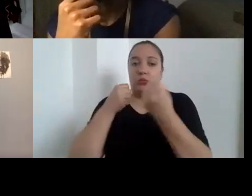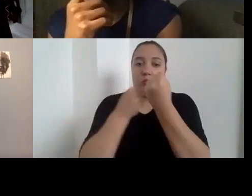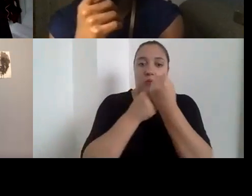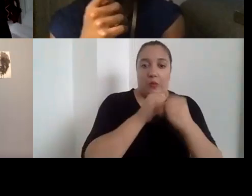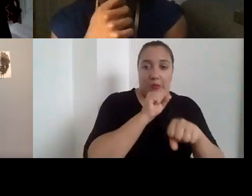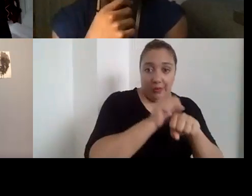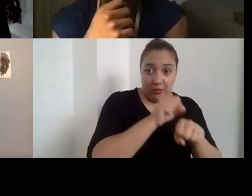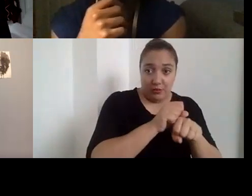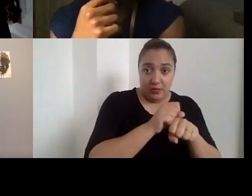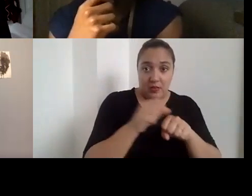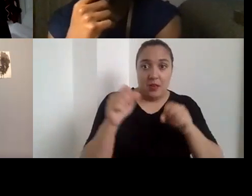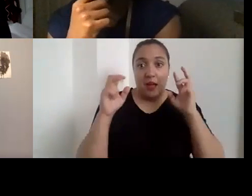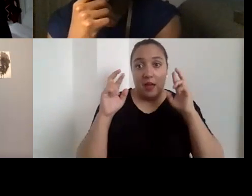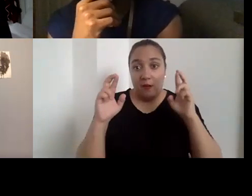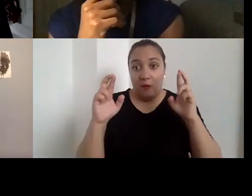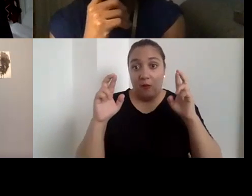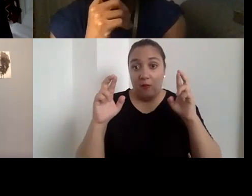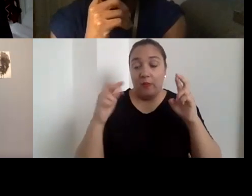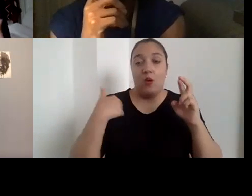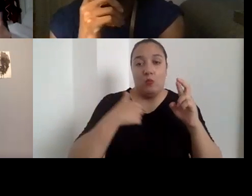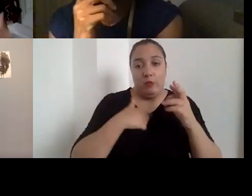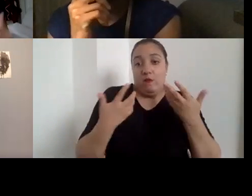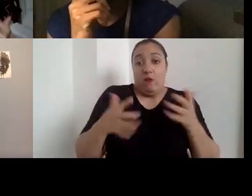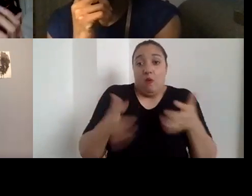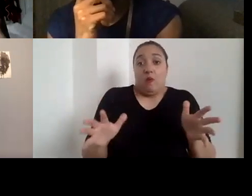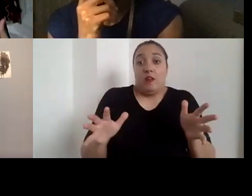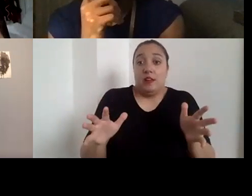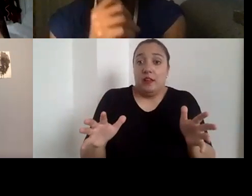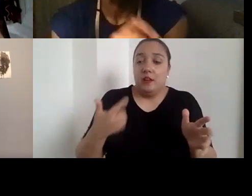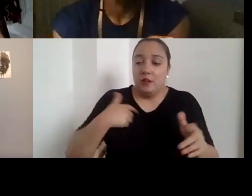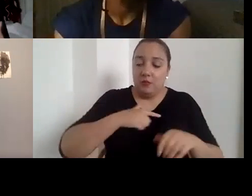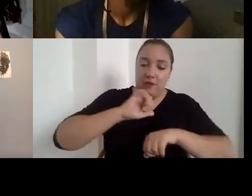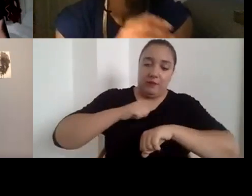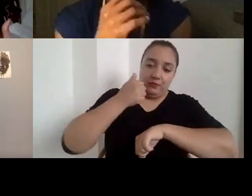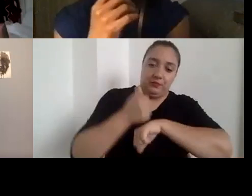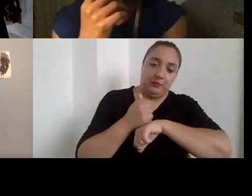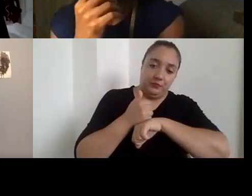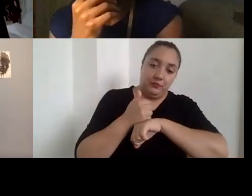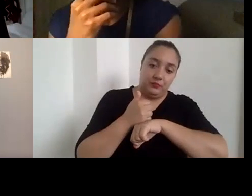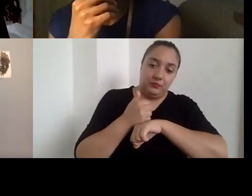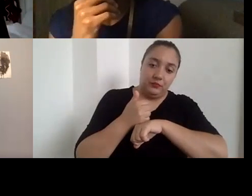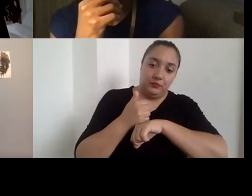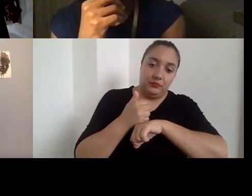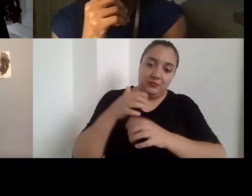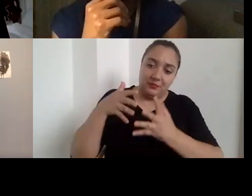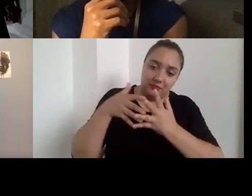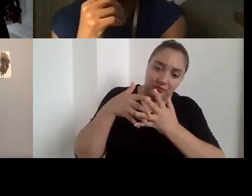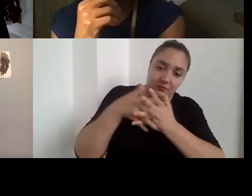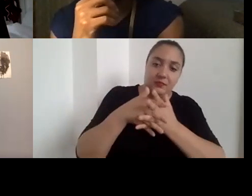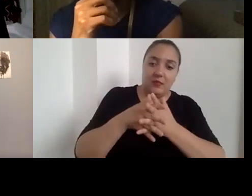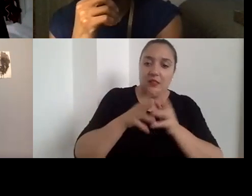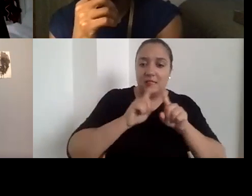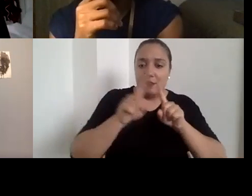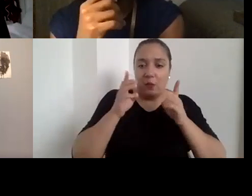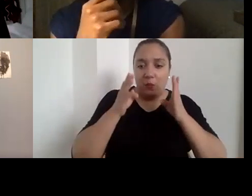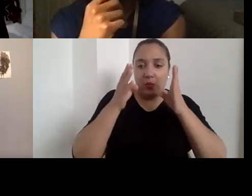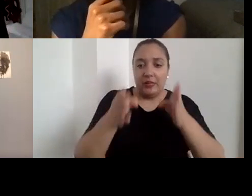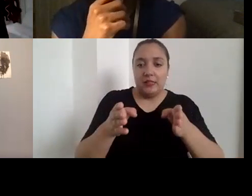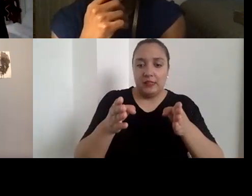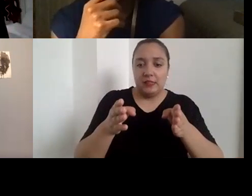already have been implementing ways of creating a world